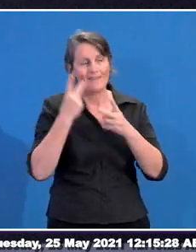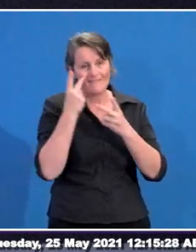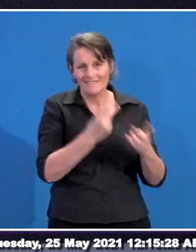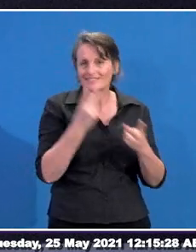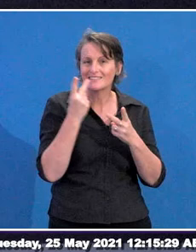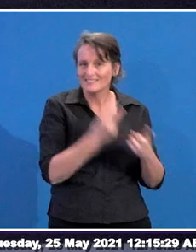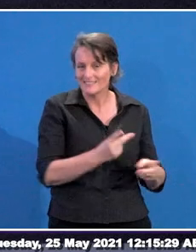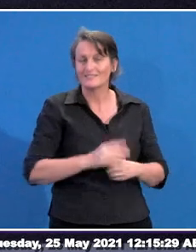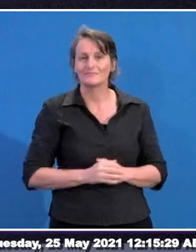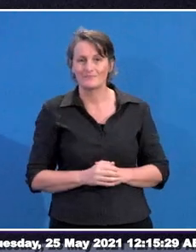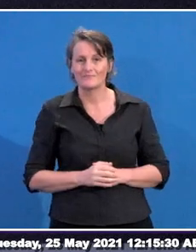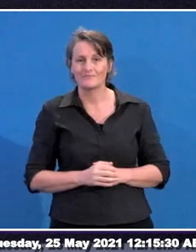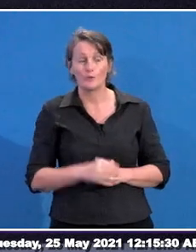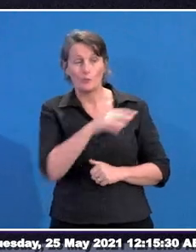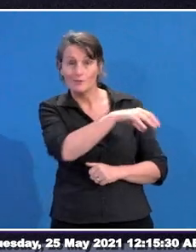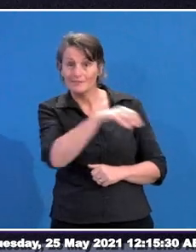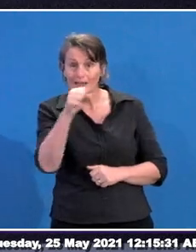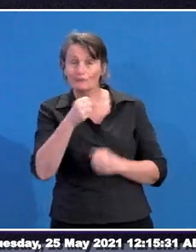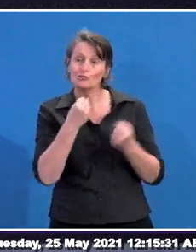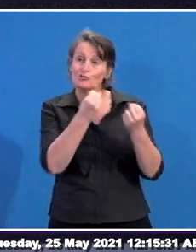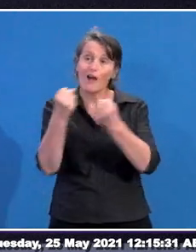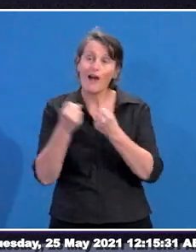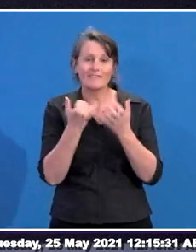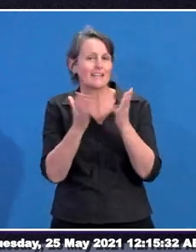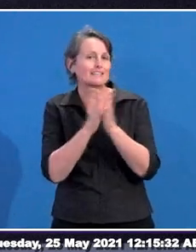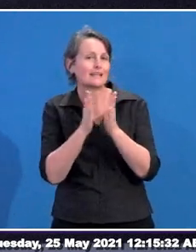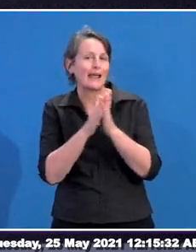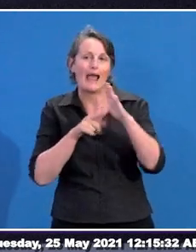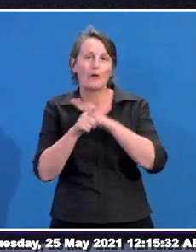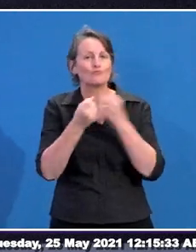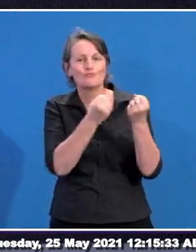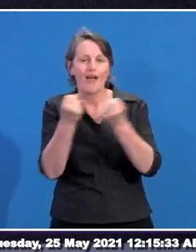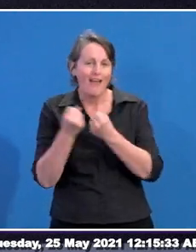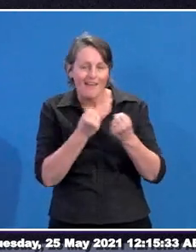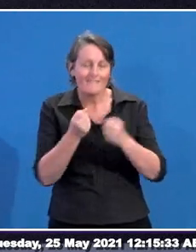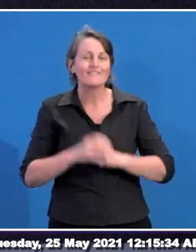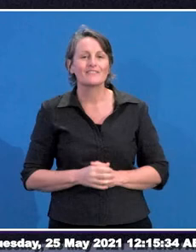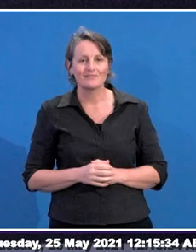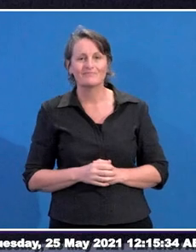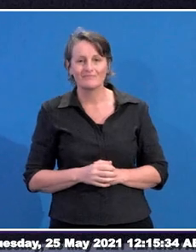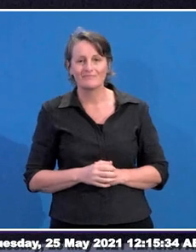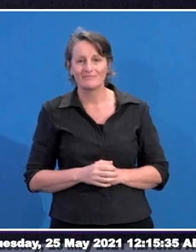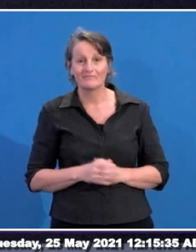We try and take him for a drive on Sundays. And we spend the rest of the night with him.